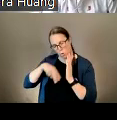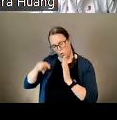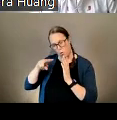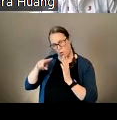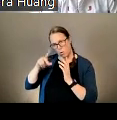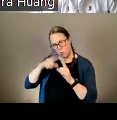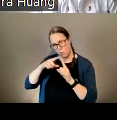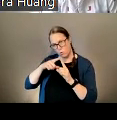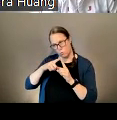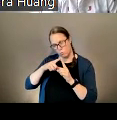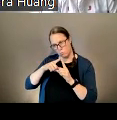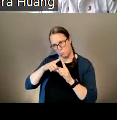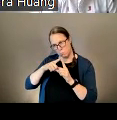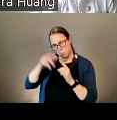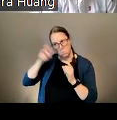those image descriptions are going to be.